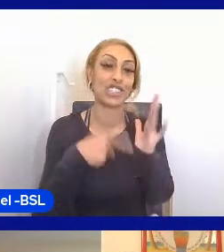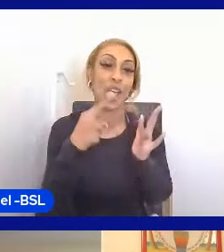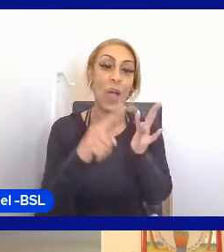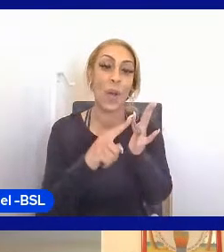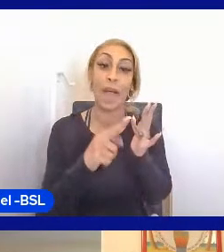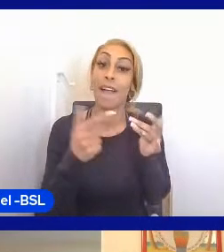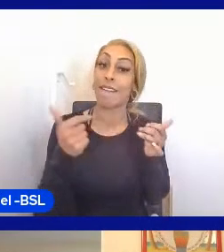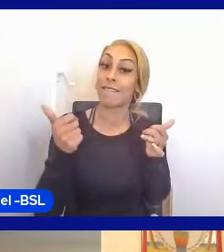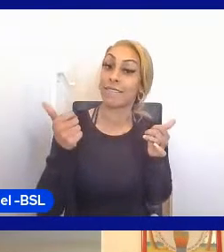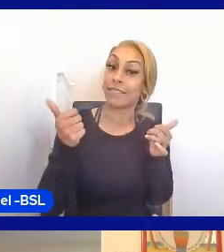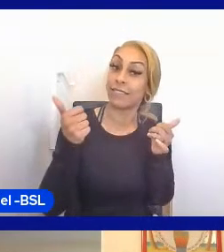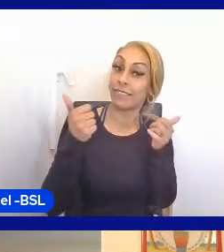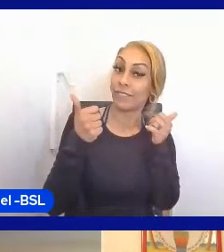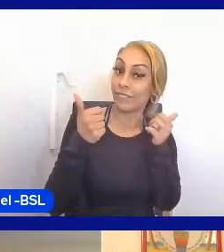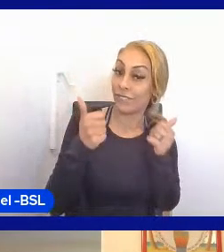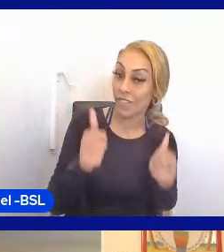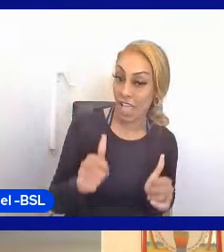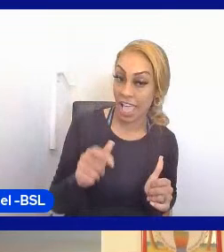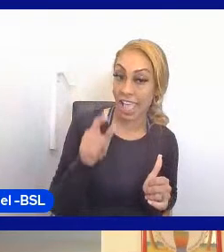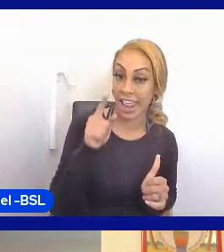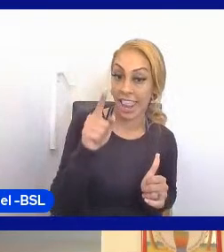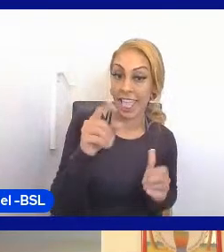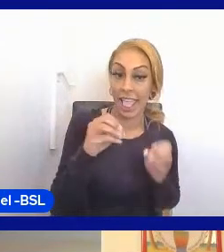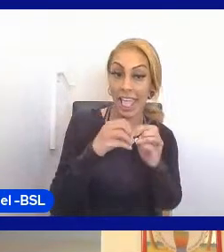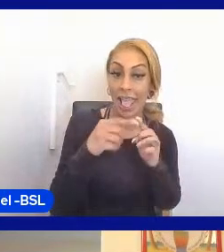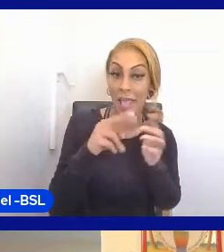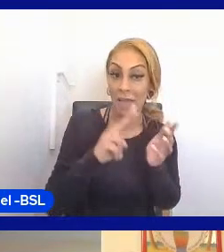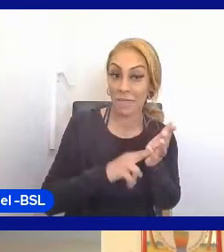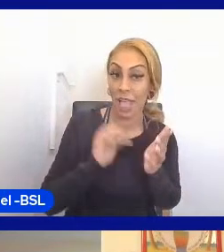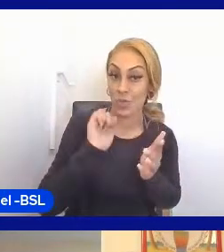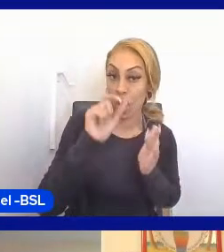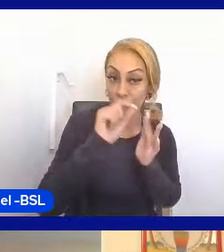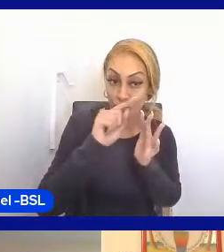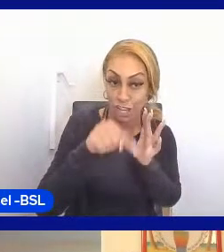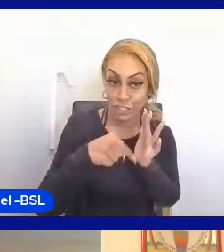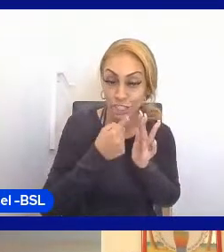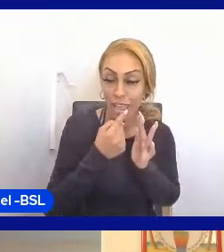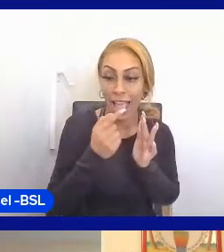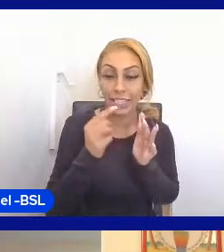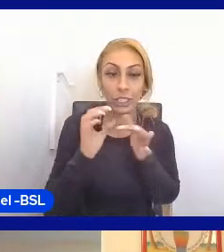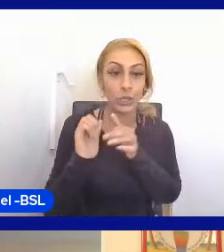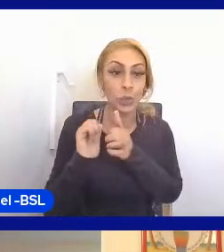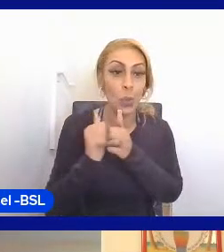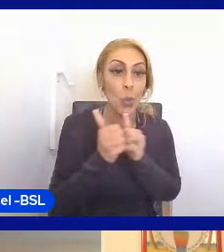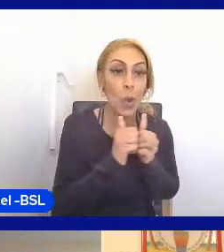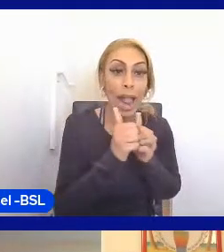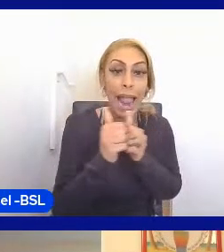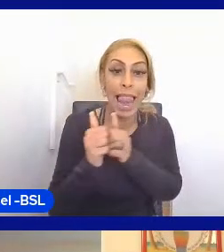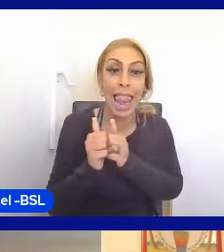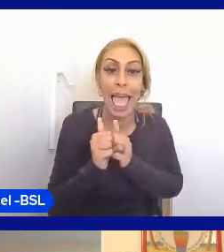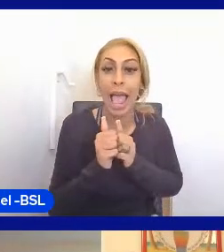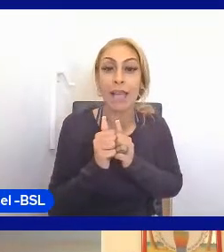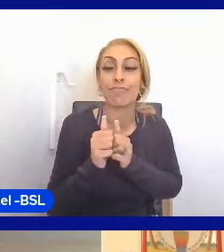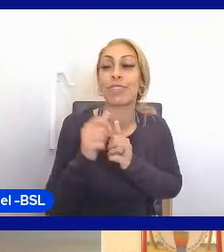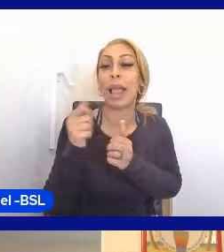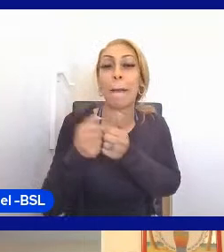Do you want to open it up and look inside? Let's do what you imagine it can do. Thanks, Joseph.